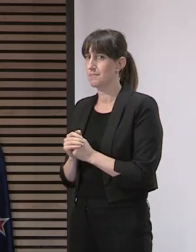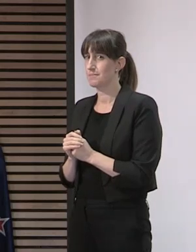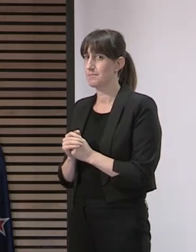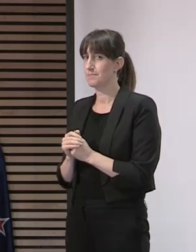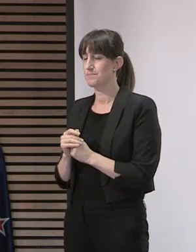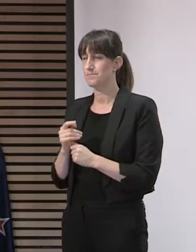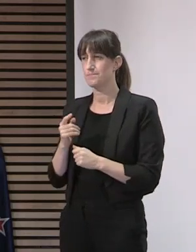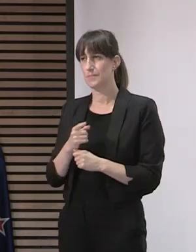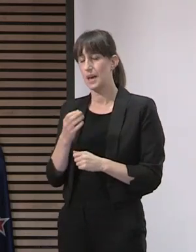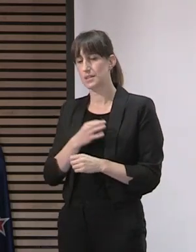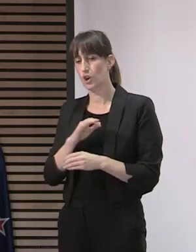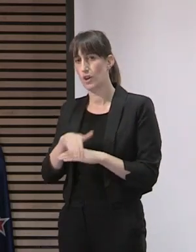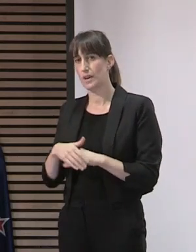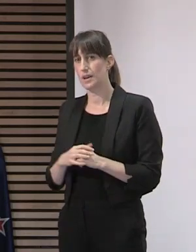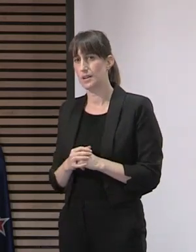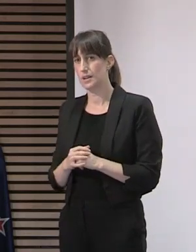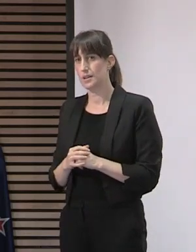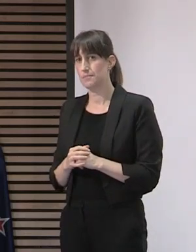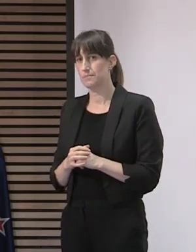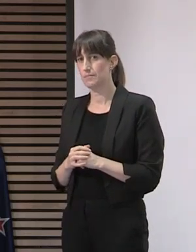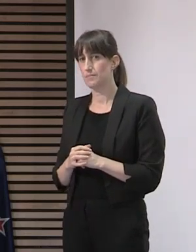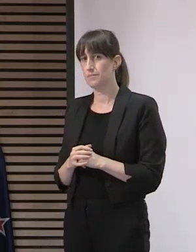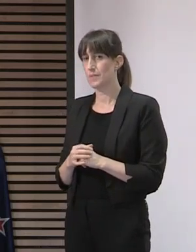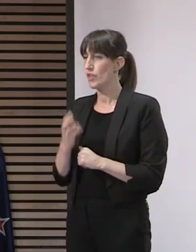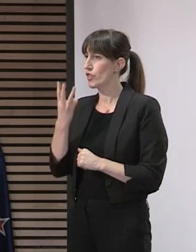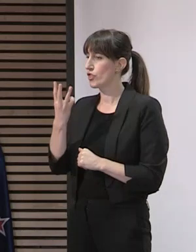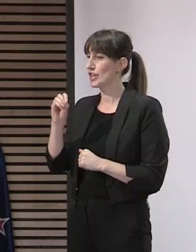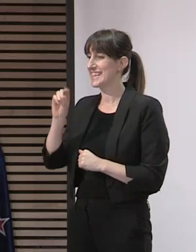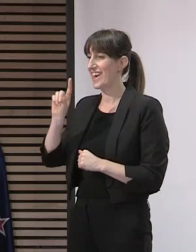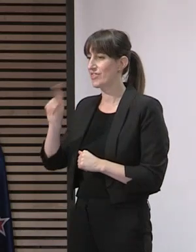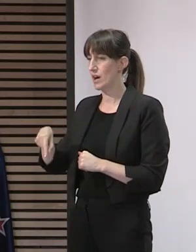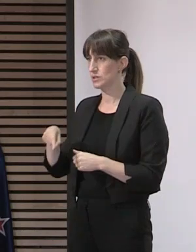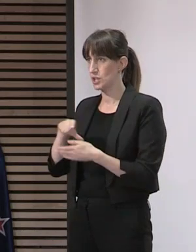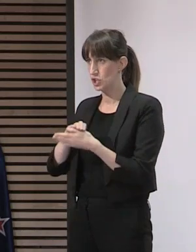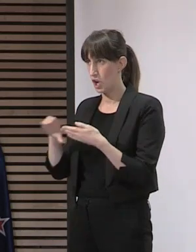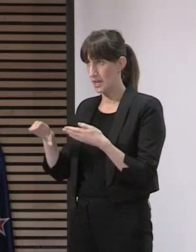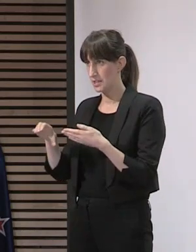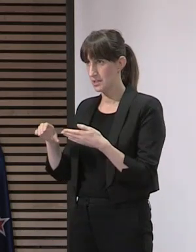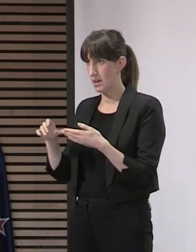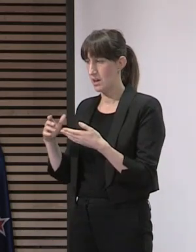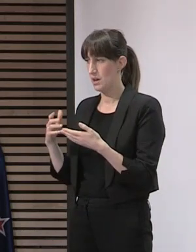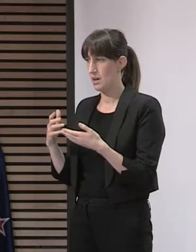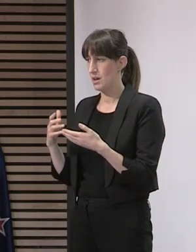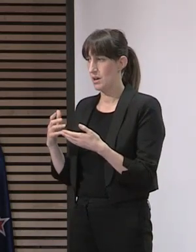in the longer-term. Sorry, just in terms of the